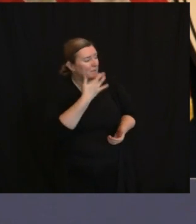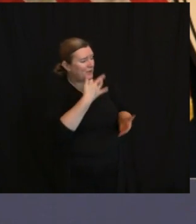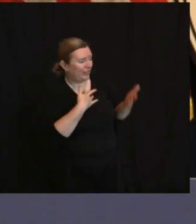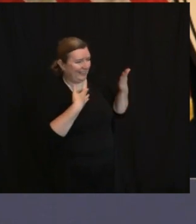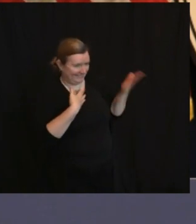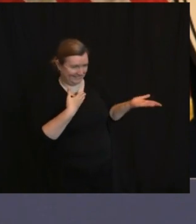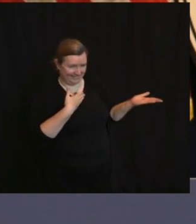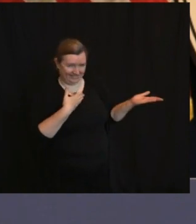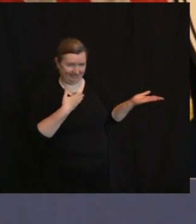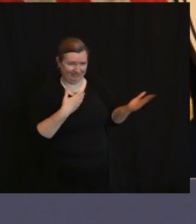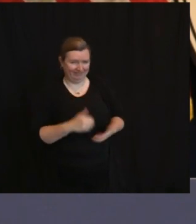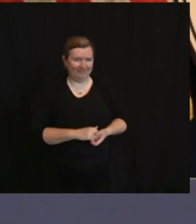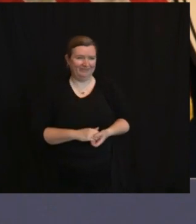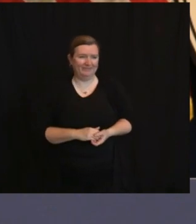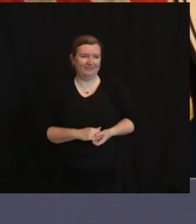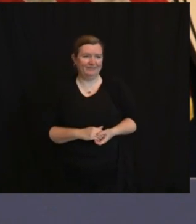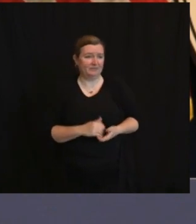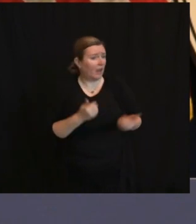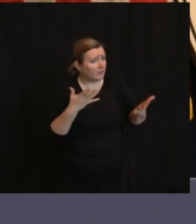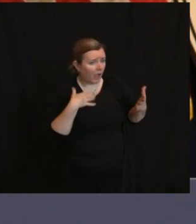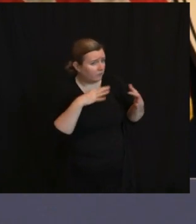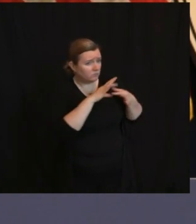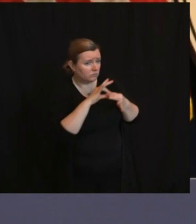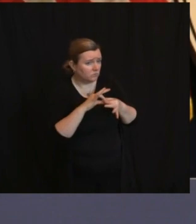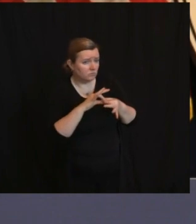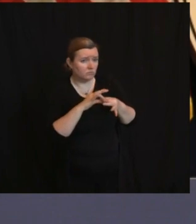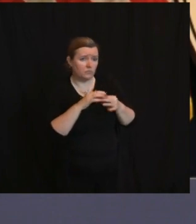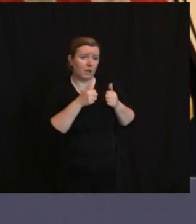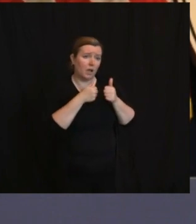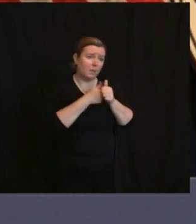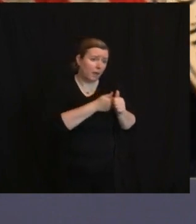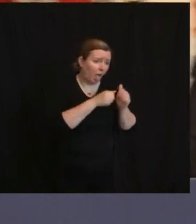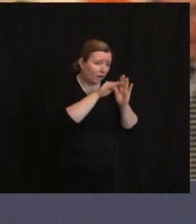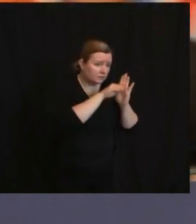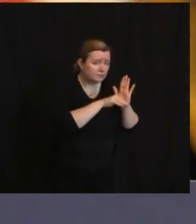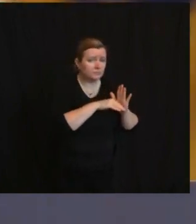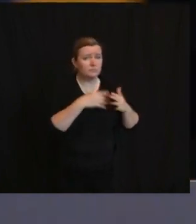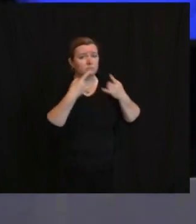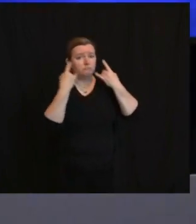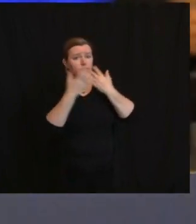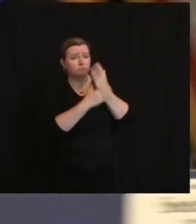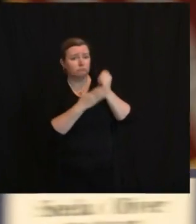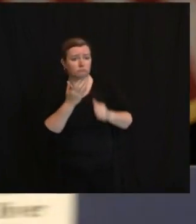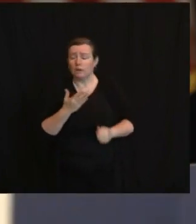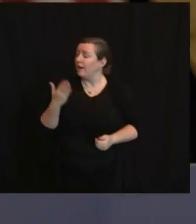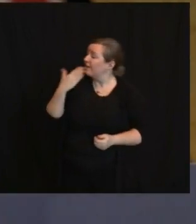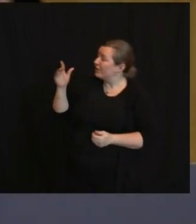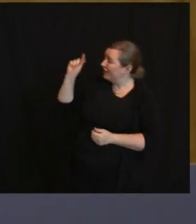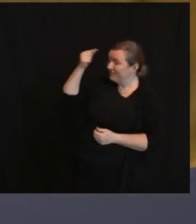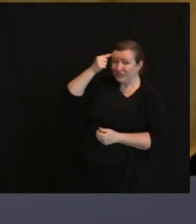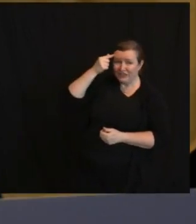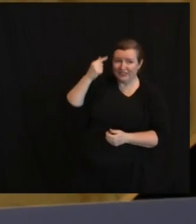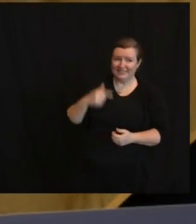YOU. WE HOPE YOU GET A MINUTE TO CELEBRATE.